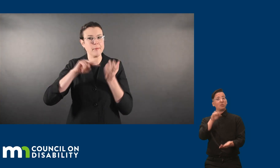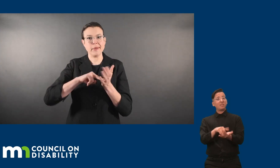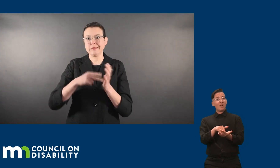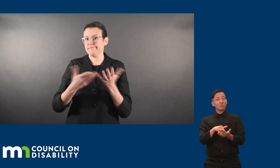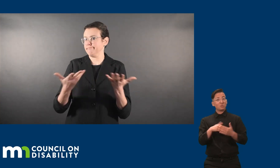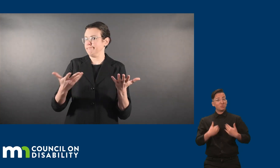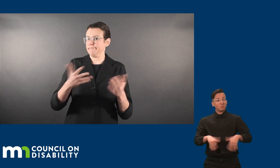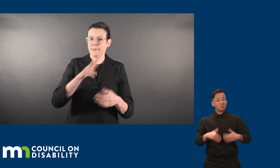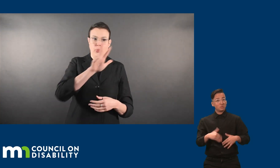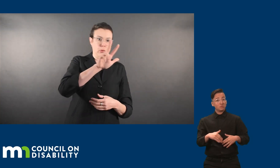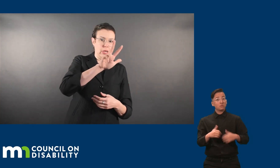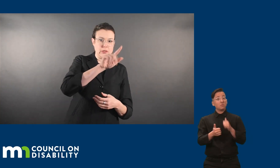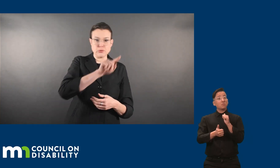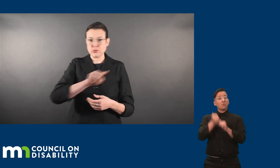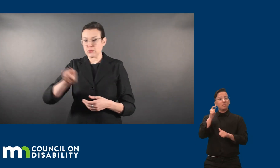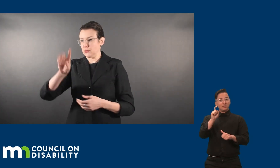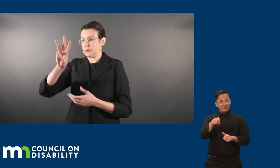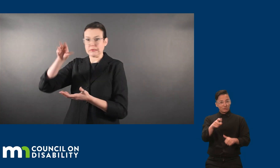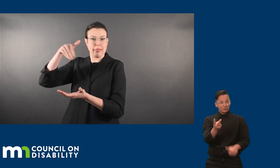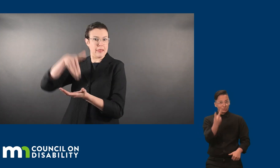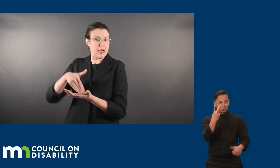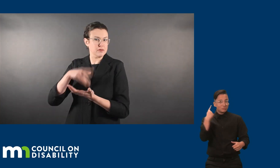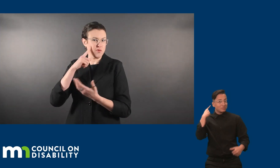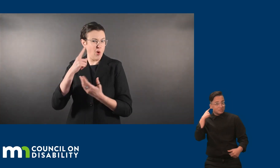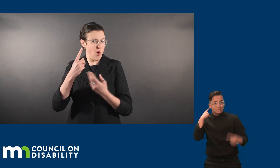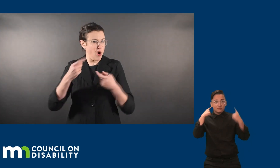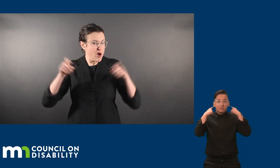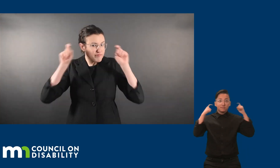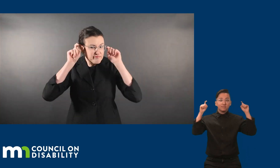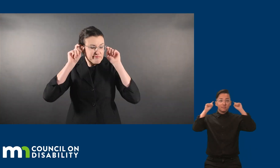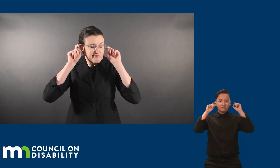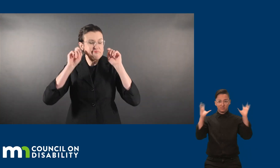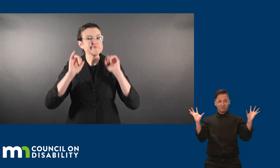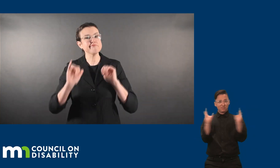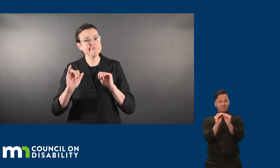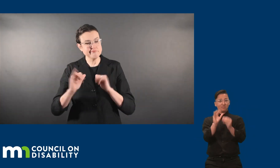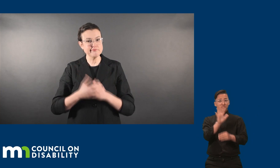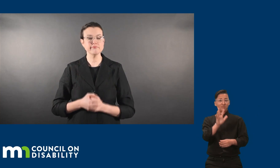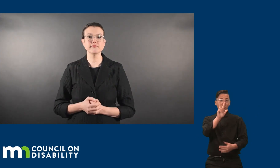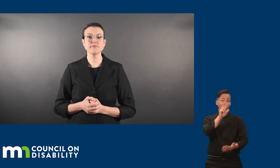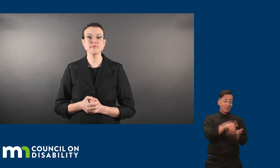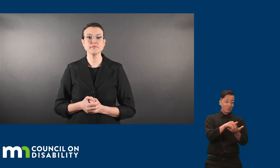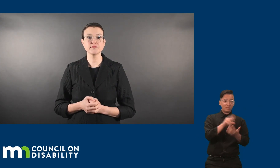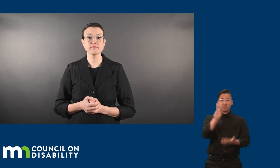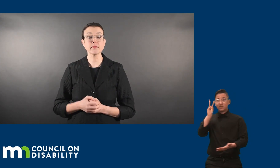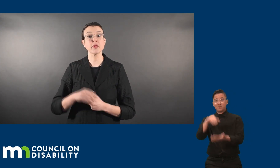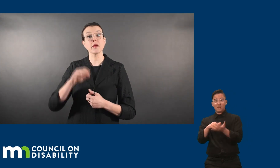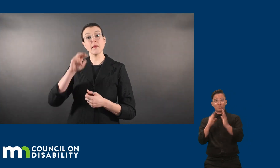That means $3,000 to $6,000 for both ears.